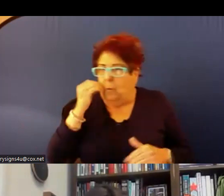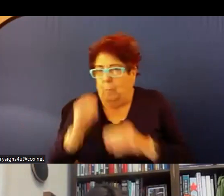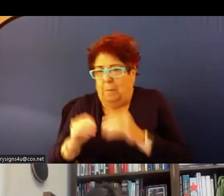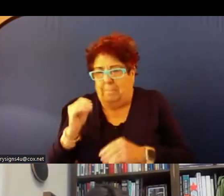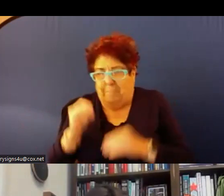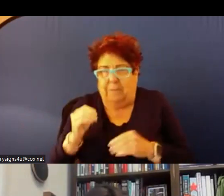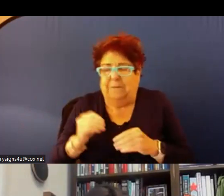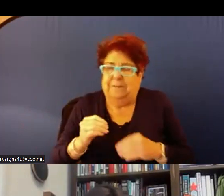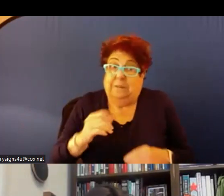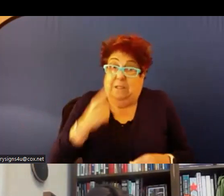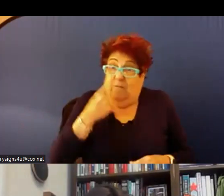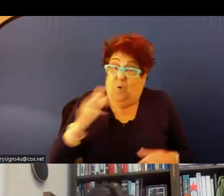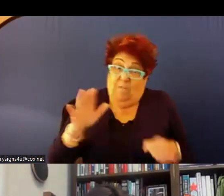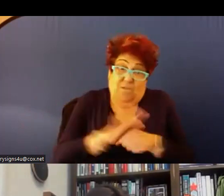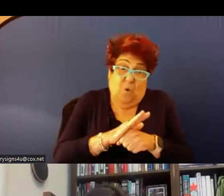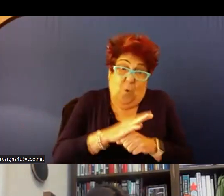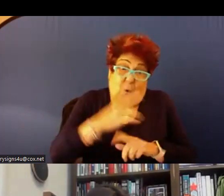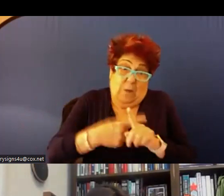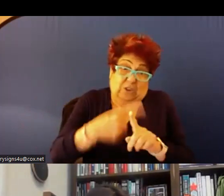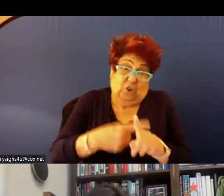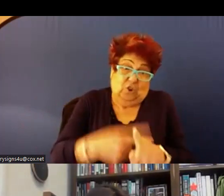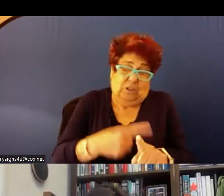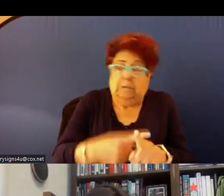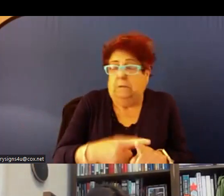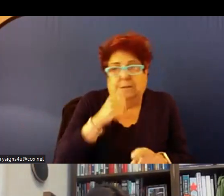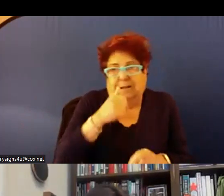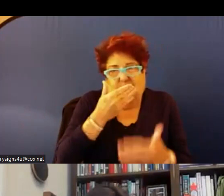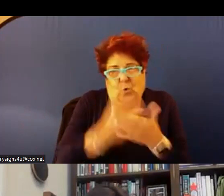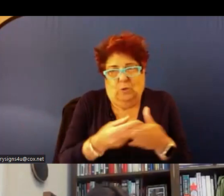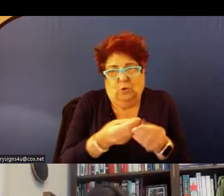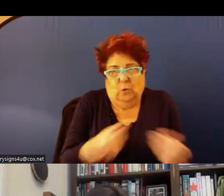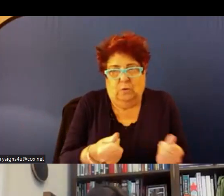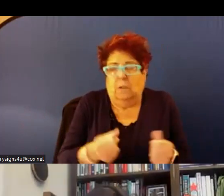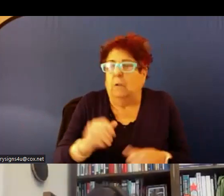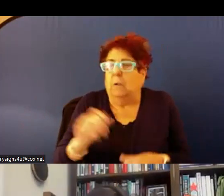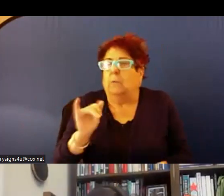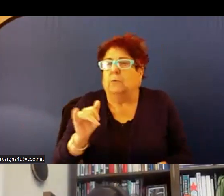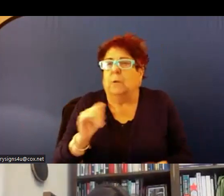renters and we also have an issue of people who own their mobile homes but not the land